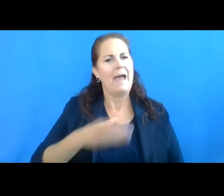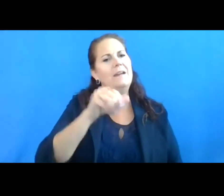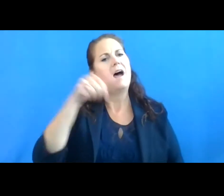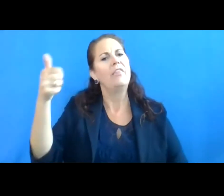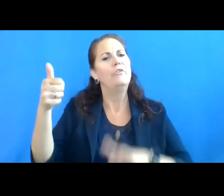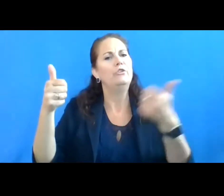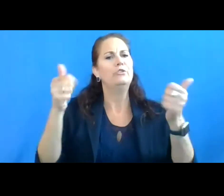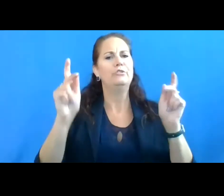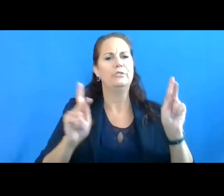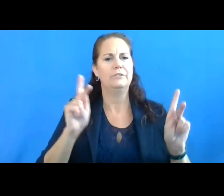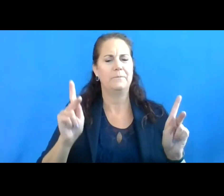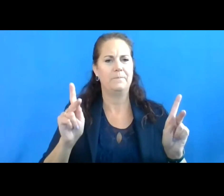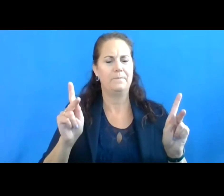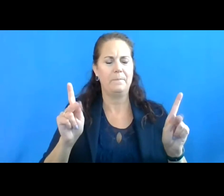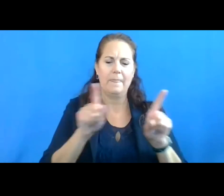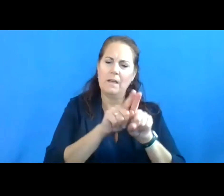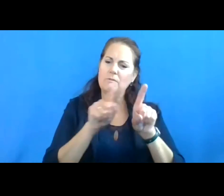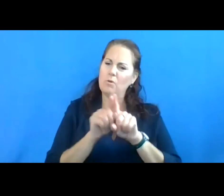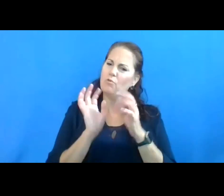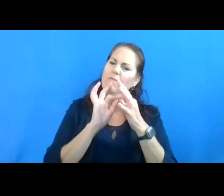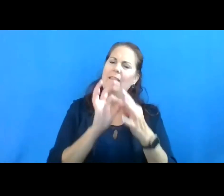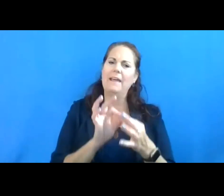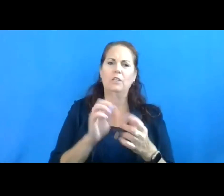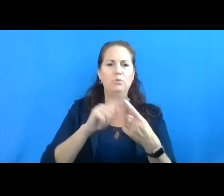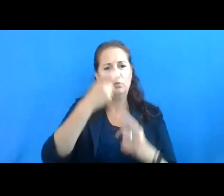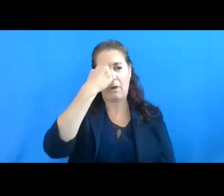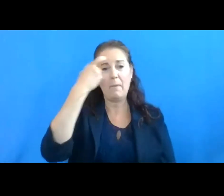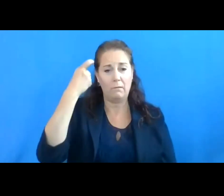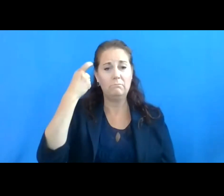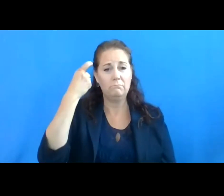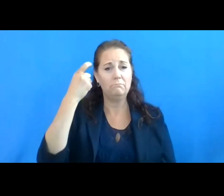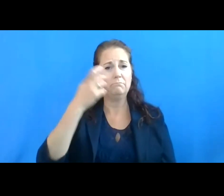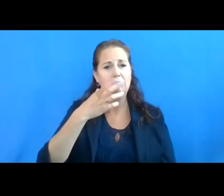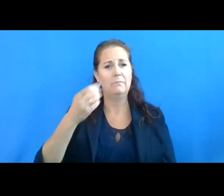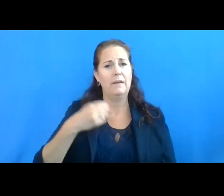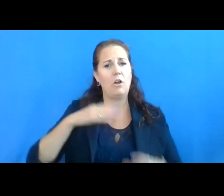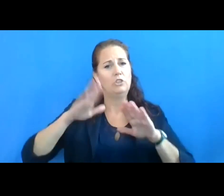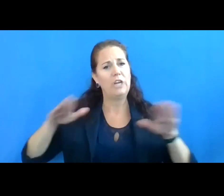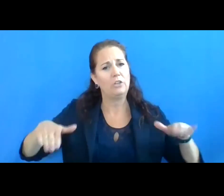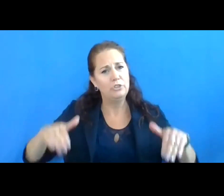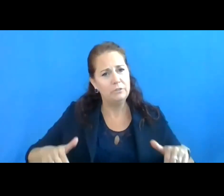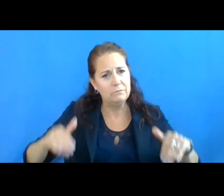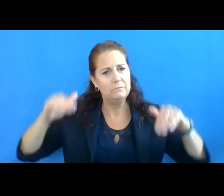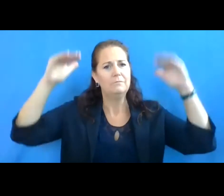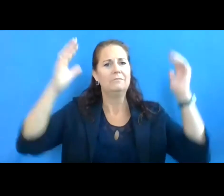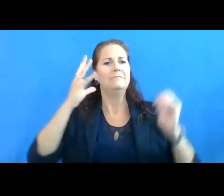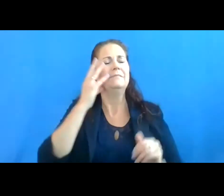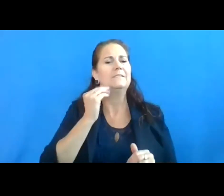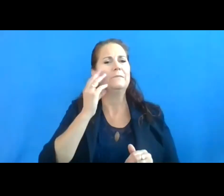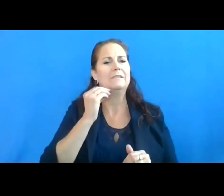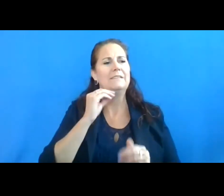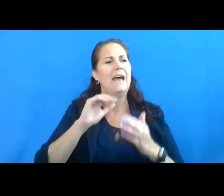And I would say it's related to trauma and our childhood experiences and how we respond